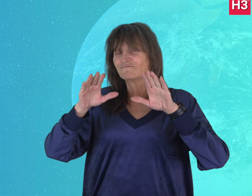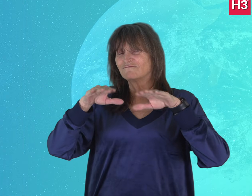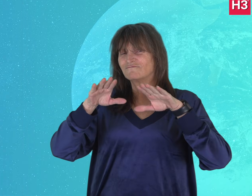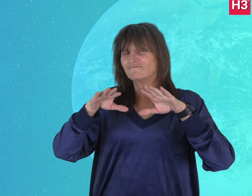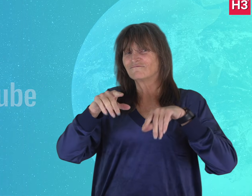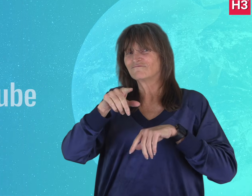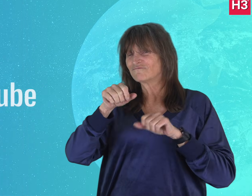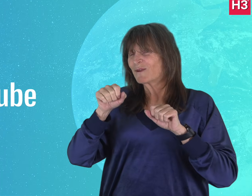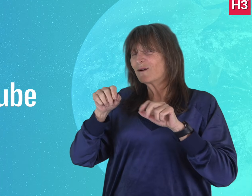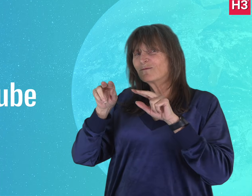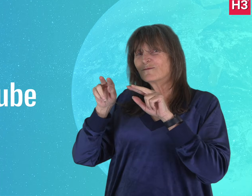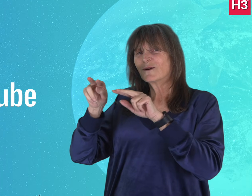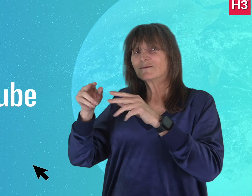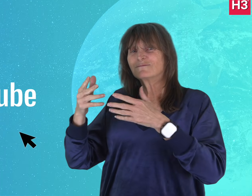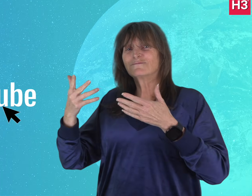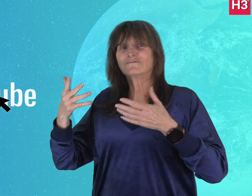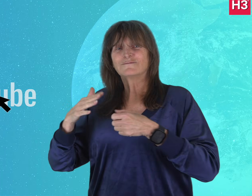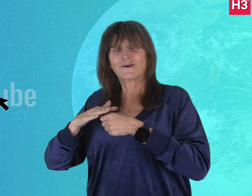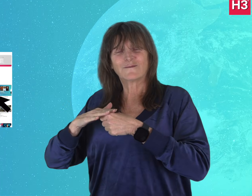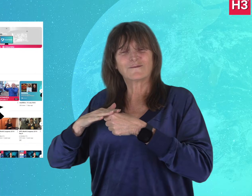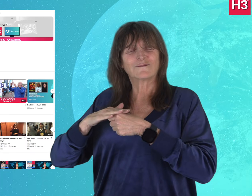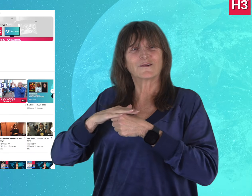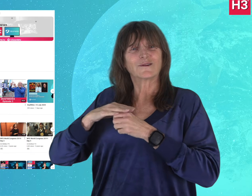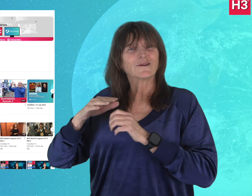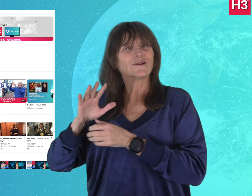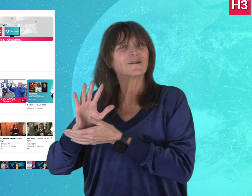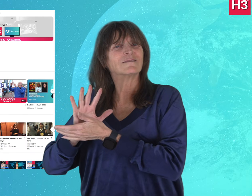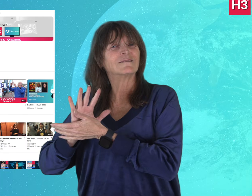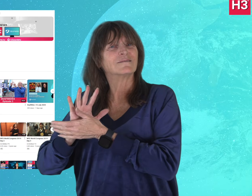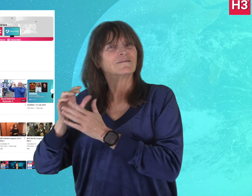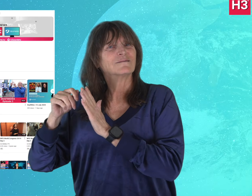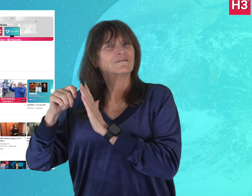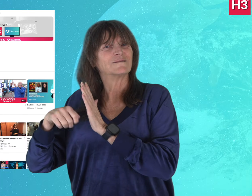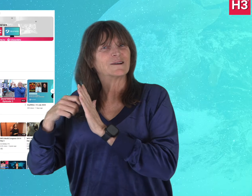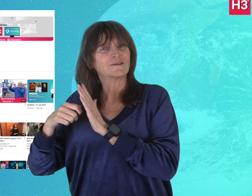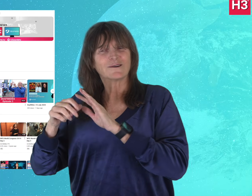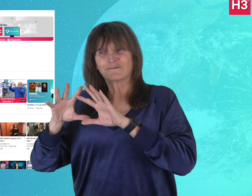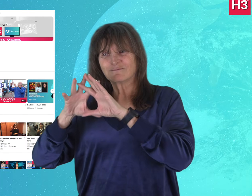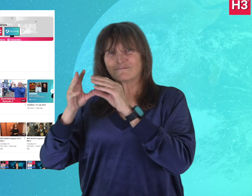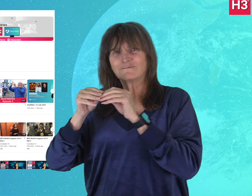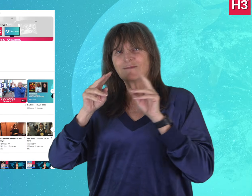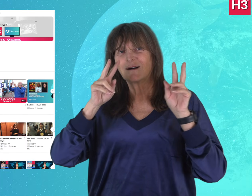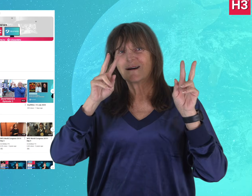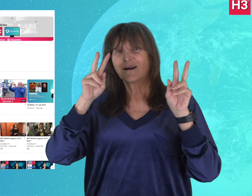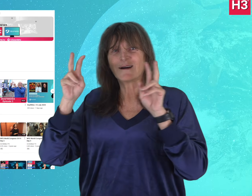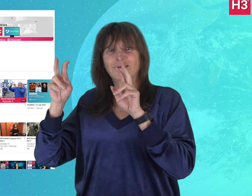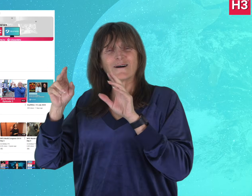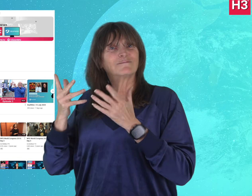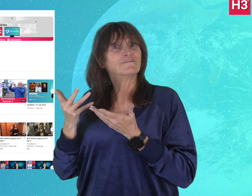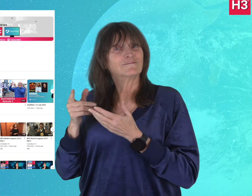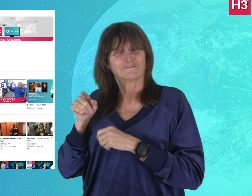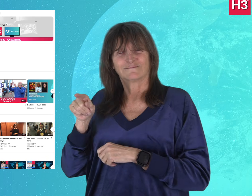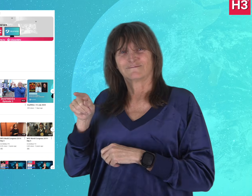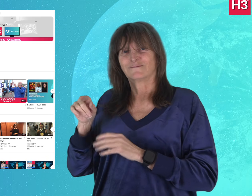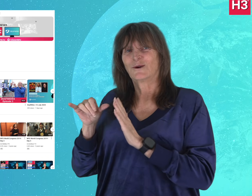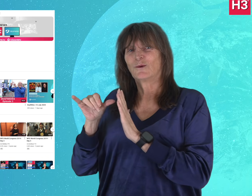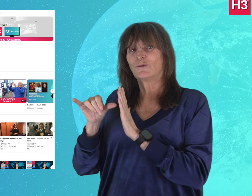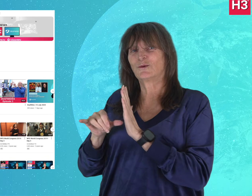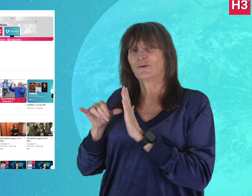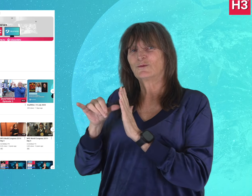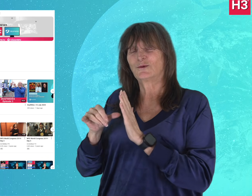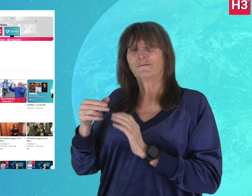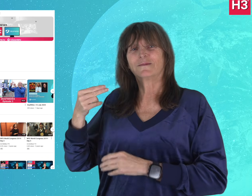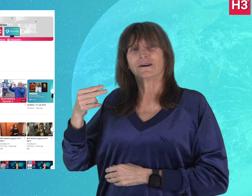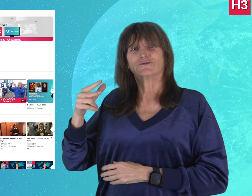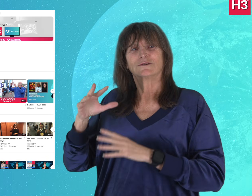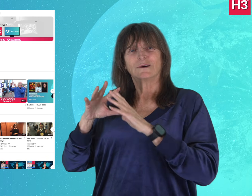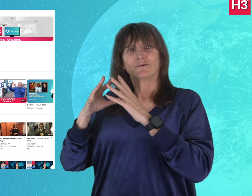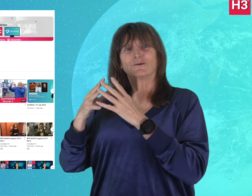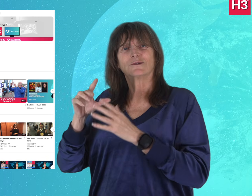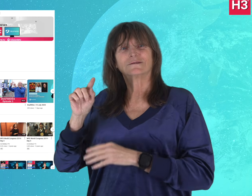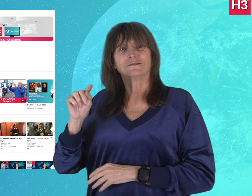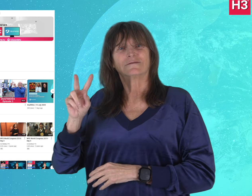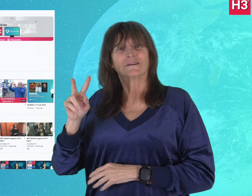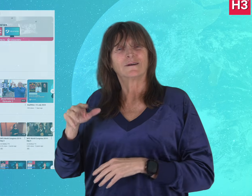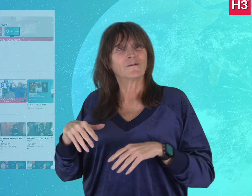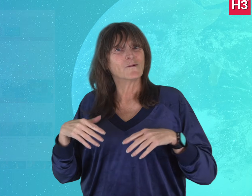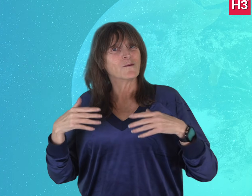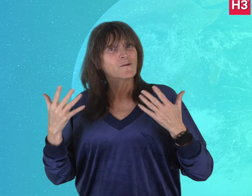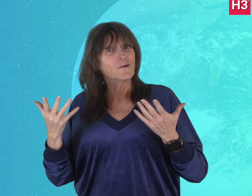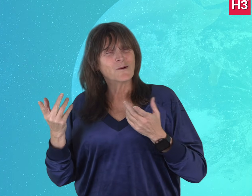You can watch the full video with all headlines on YouTube "H3 World TV"